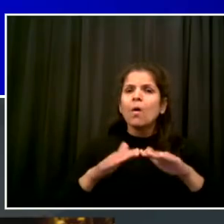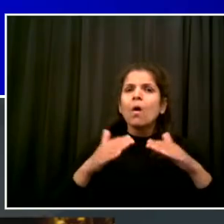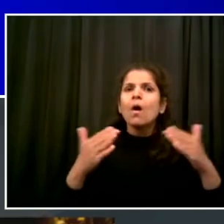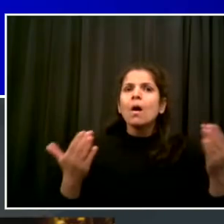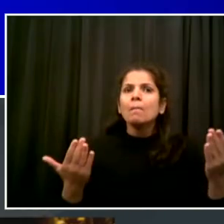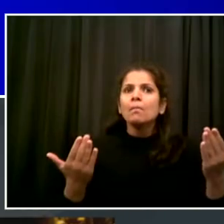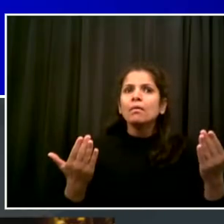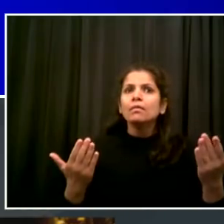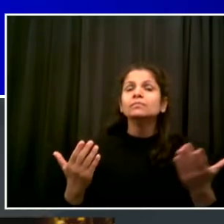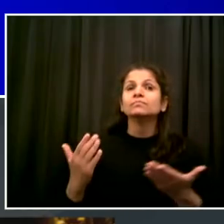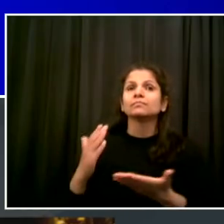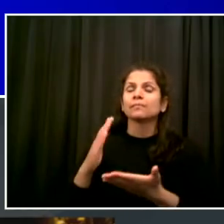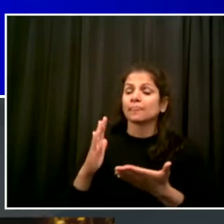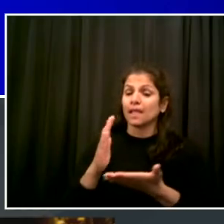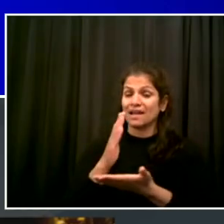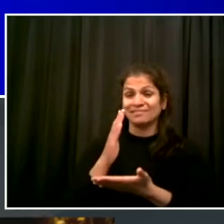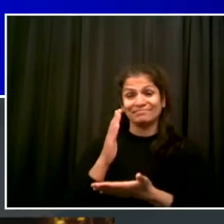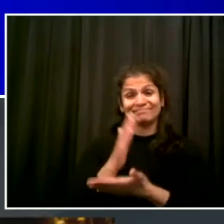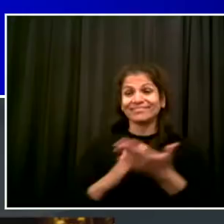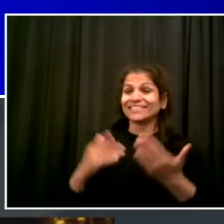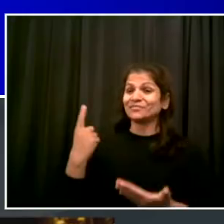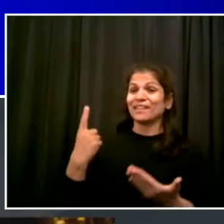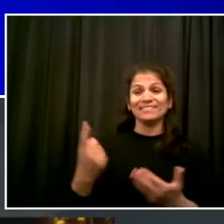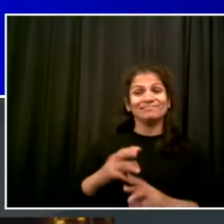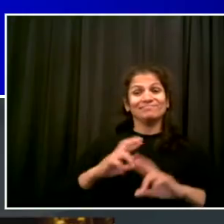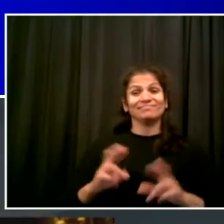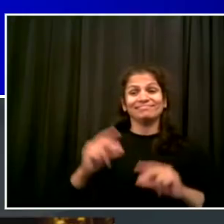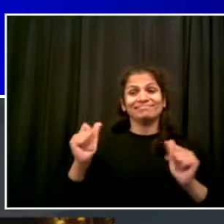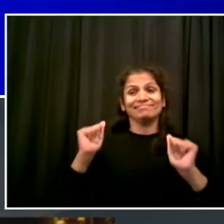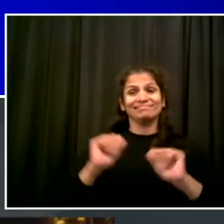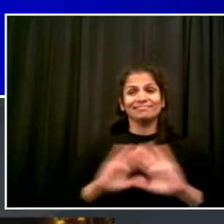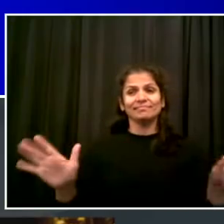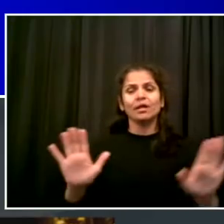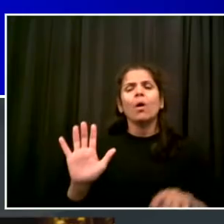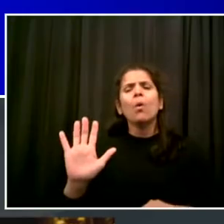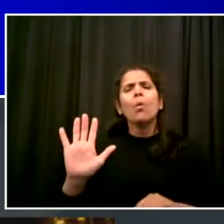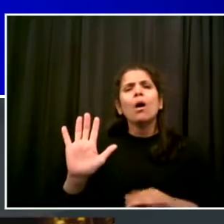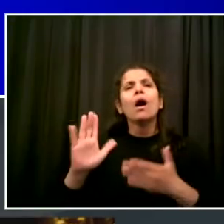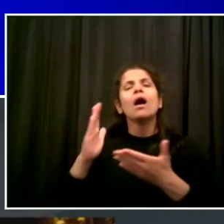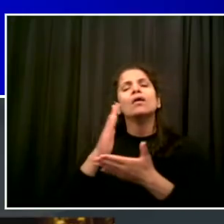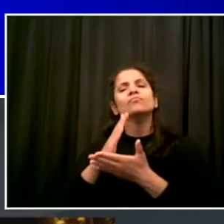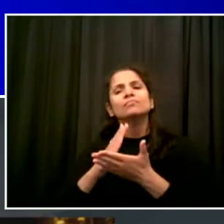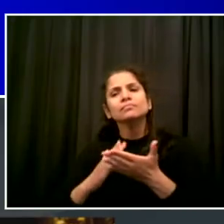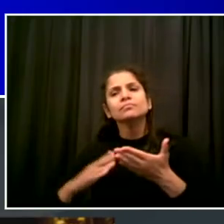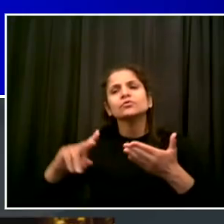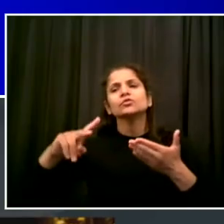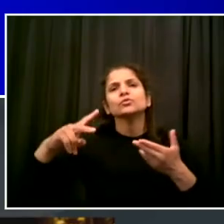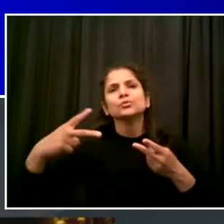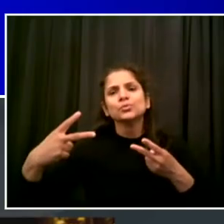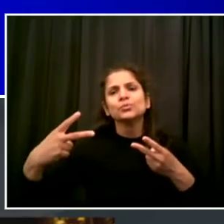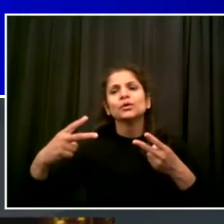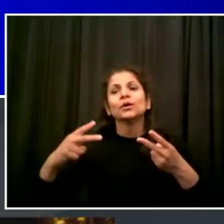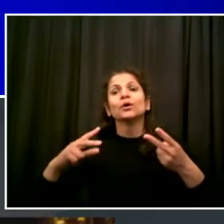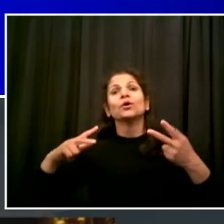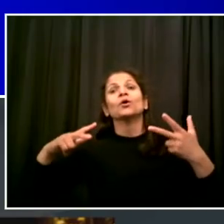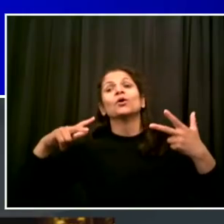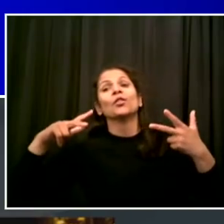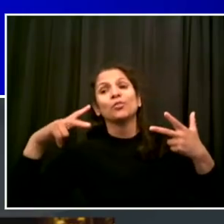WE ARE ALREADY LOOKING AHEAD TO THE PHASES THAT WILL COME AFTER